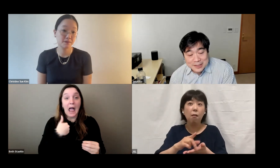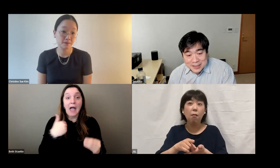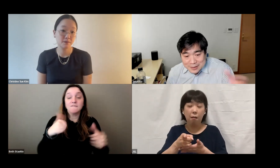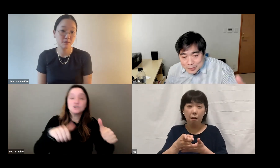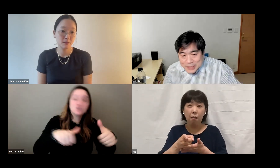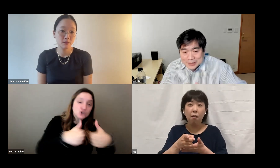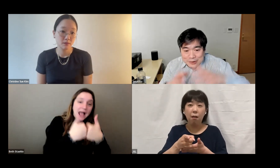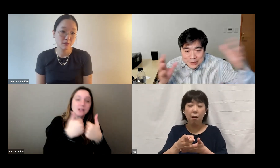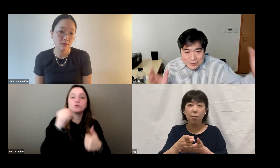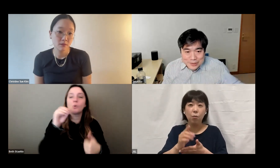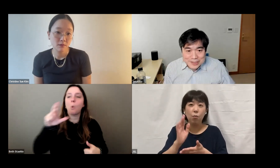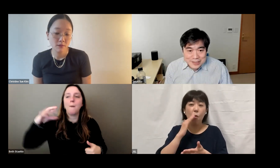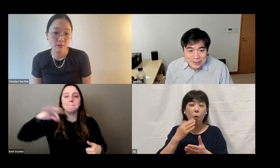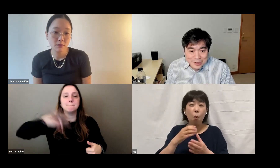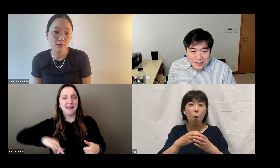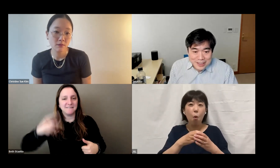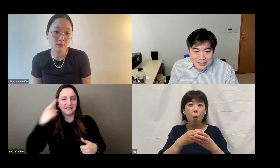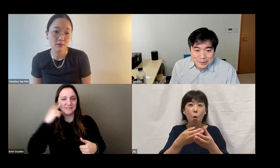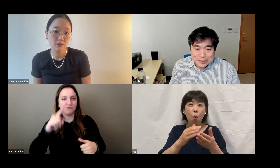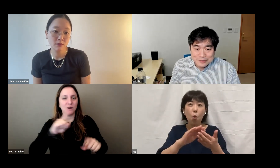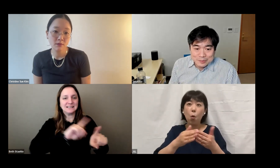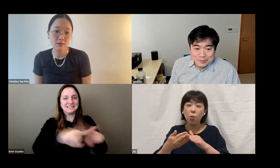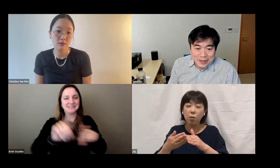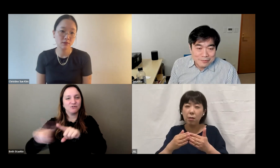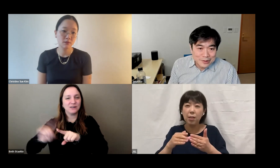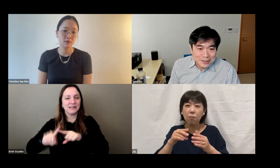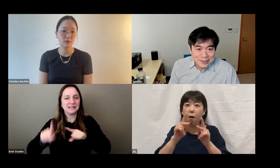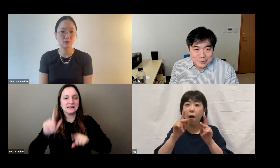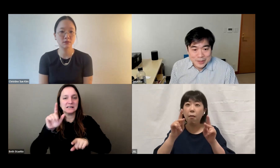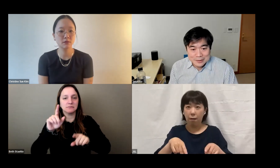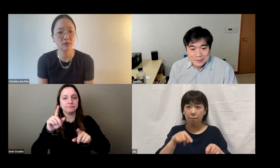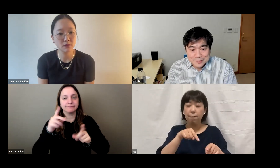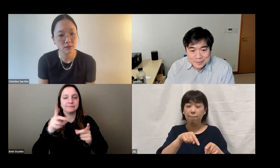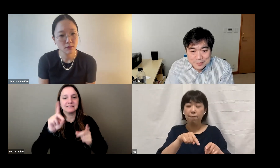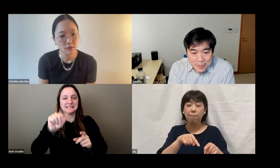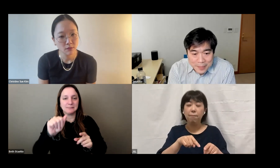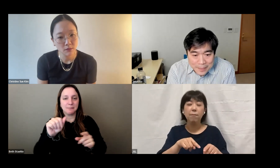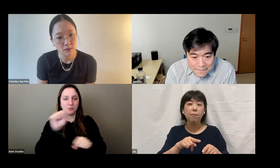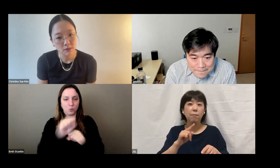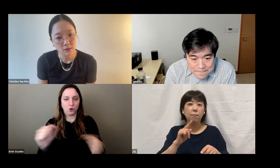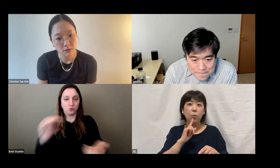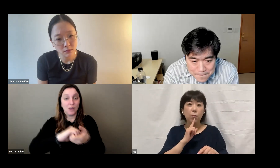and because of neurodiversity, salon, that's sort of our focus as well.